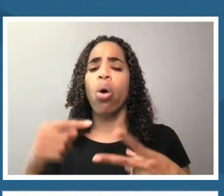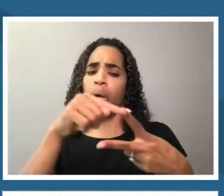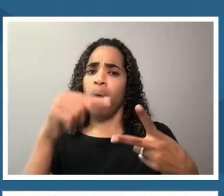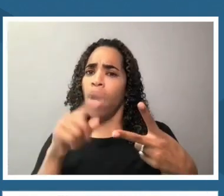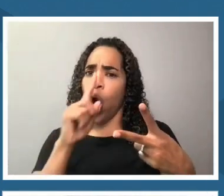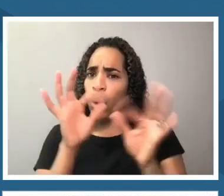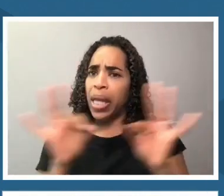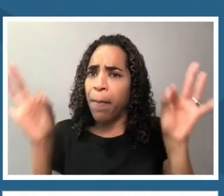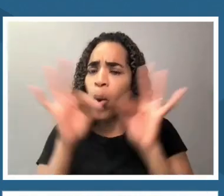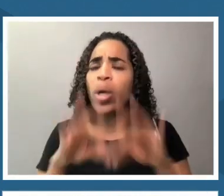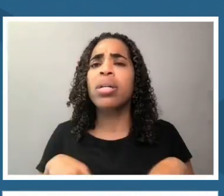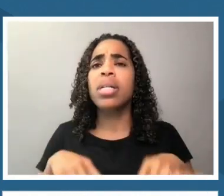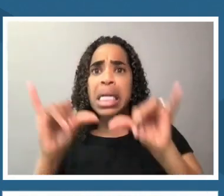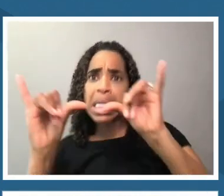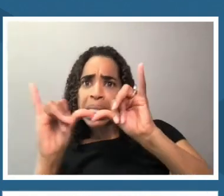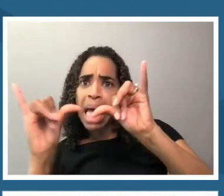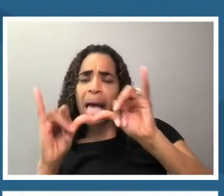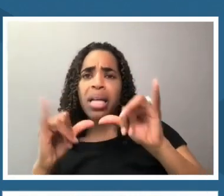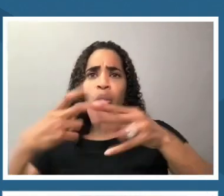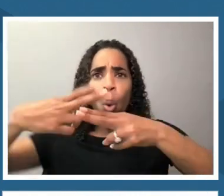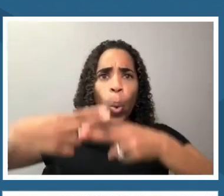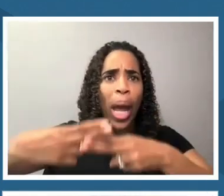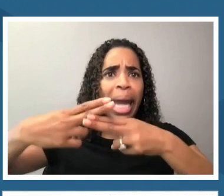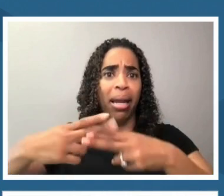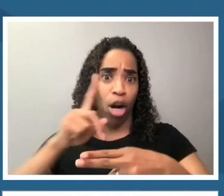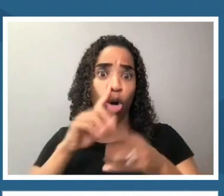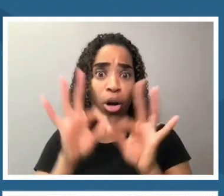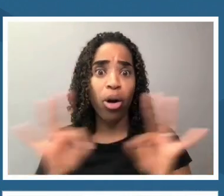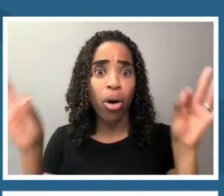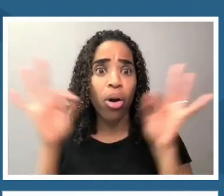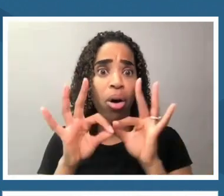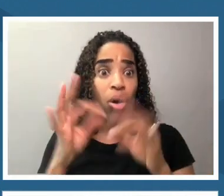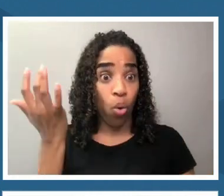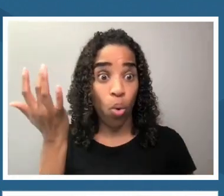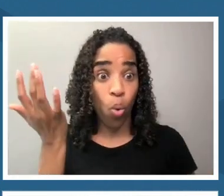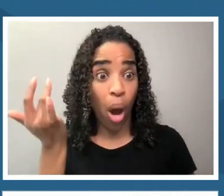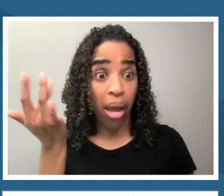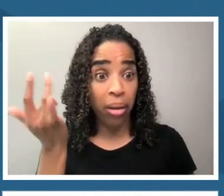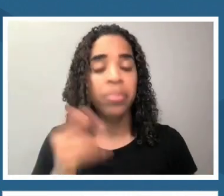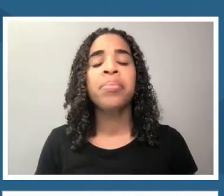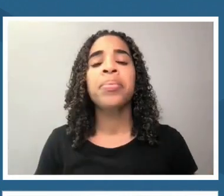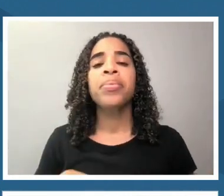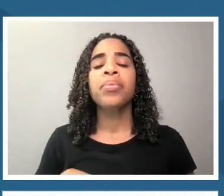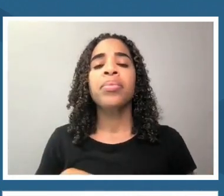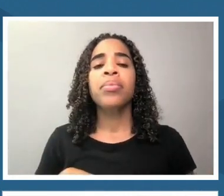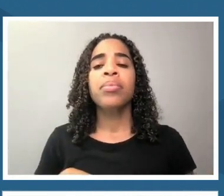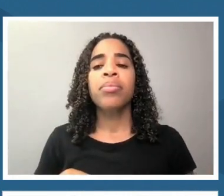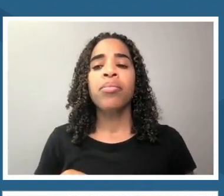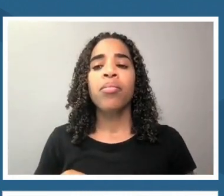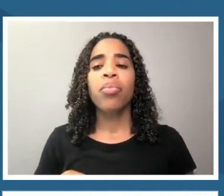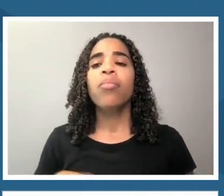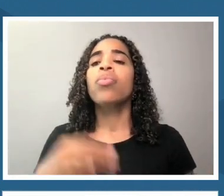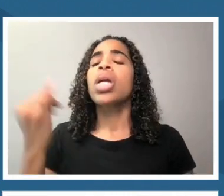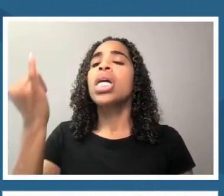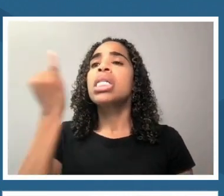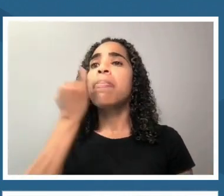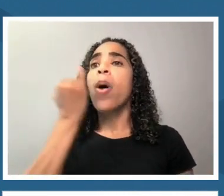and how heavy they are so important well the reason for that is that if you